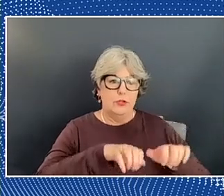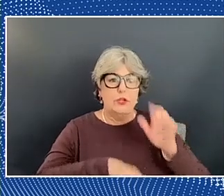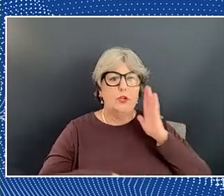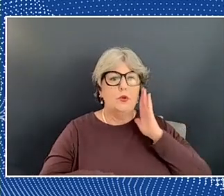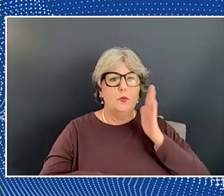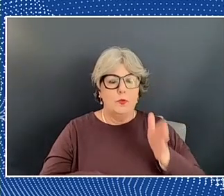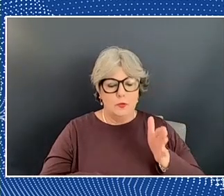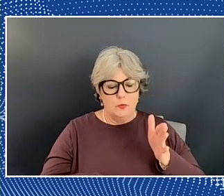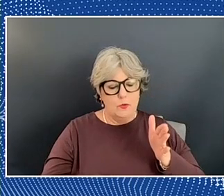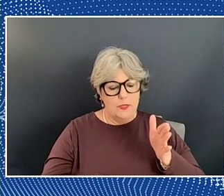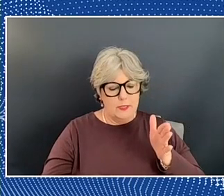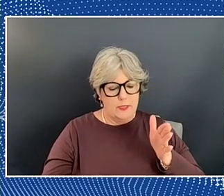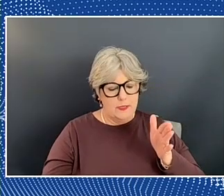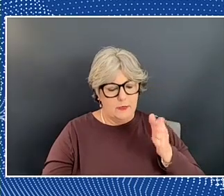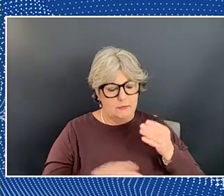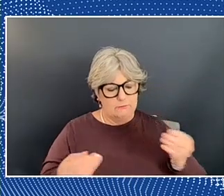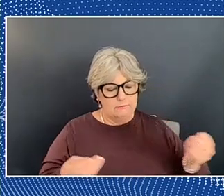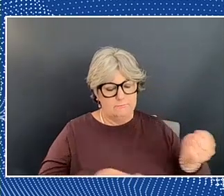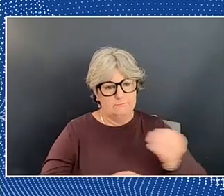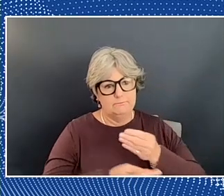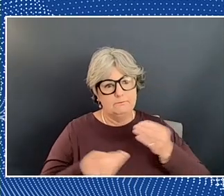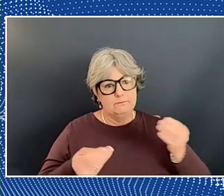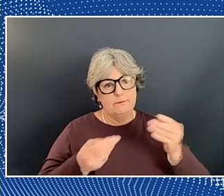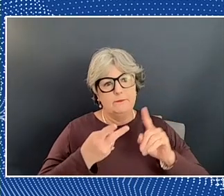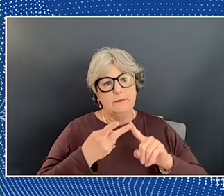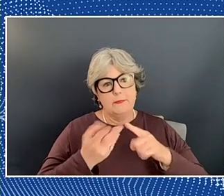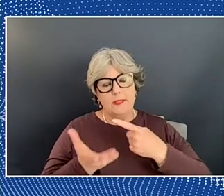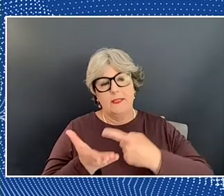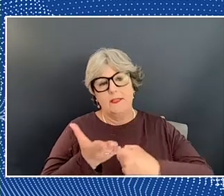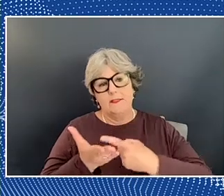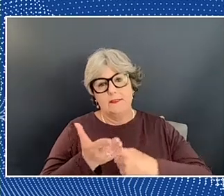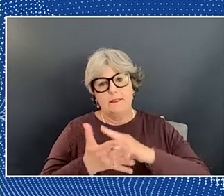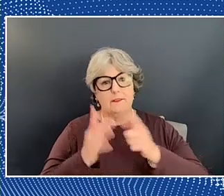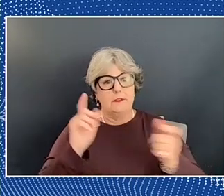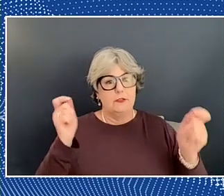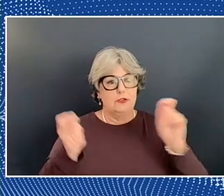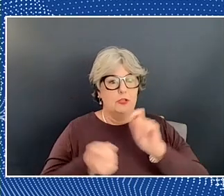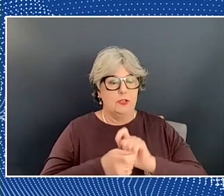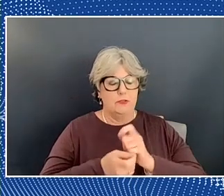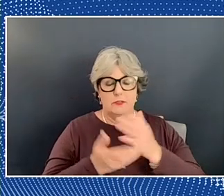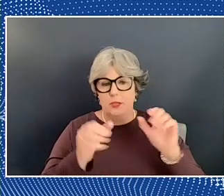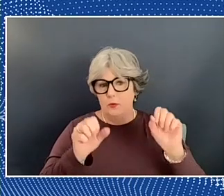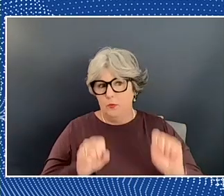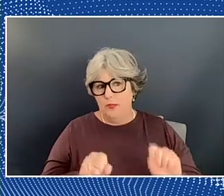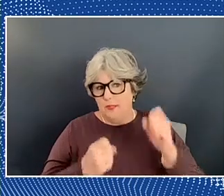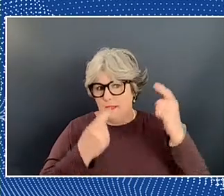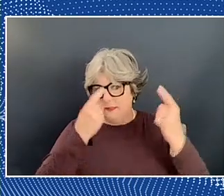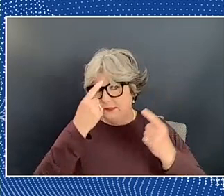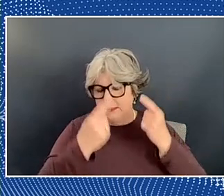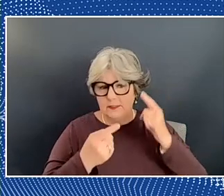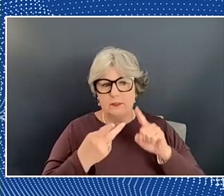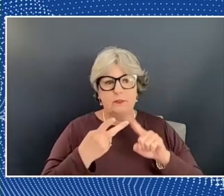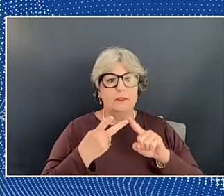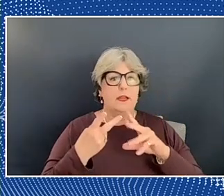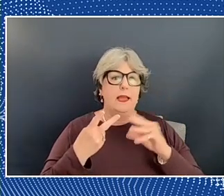circulating and discussing those changes that we are able to consider, and we will